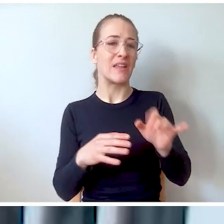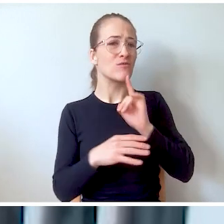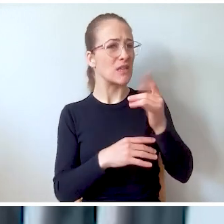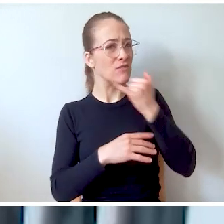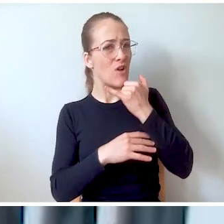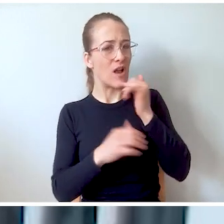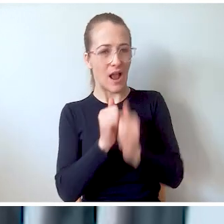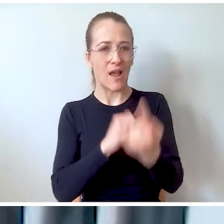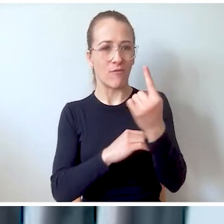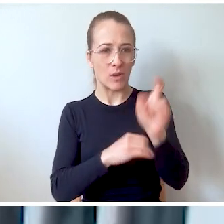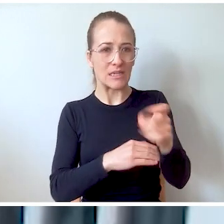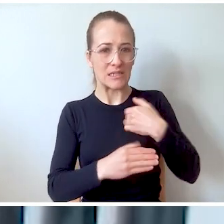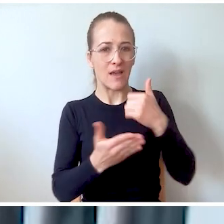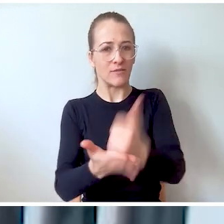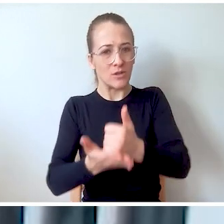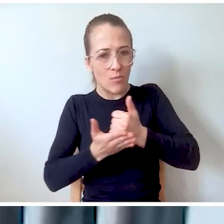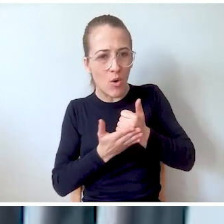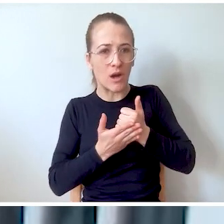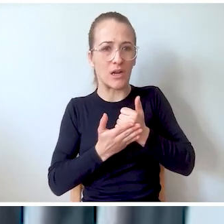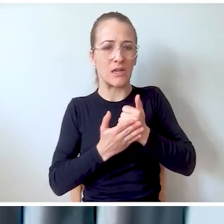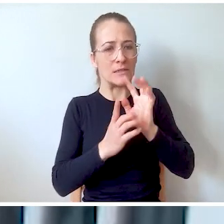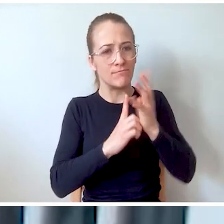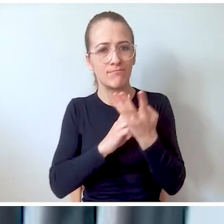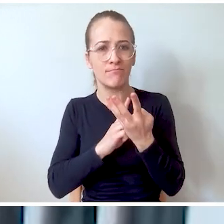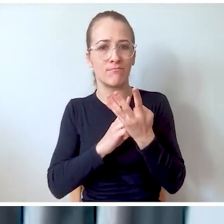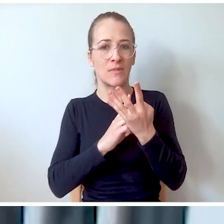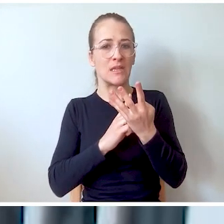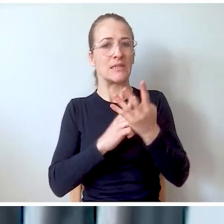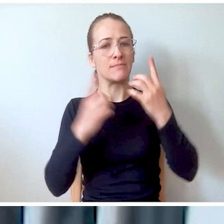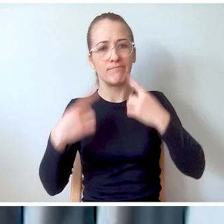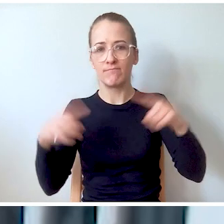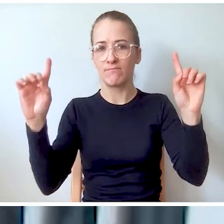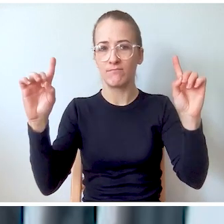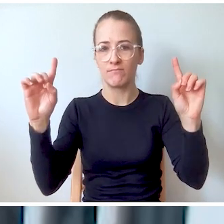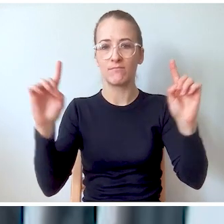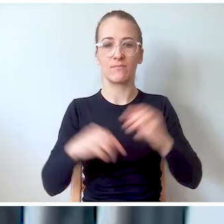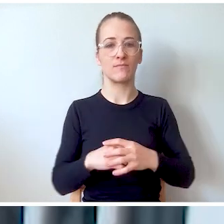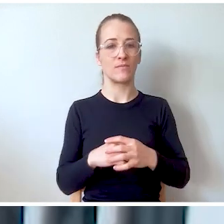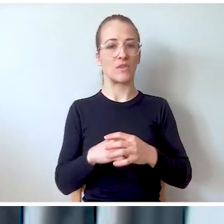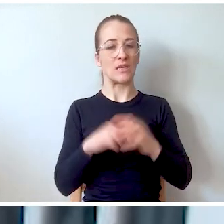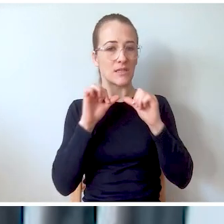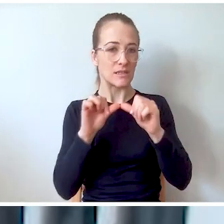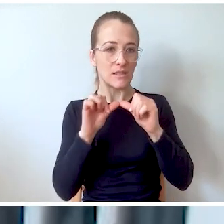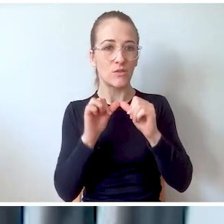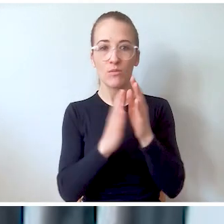needs to have the support of others around us to get to where we need to be, to continue to keep us motivated,